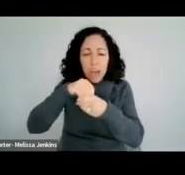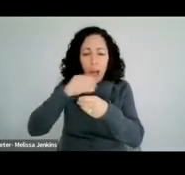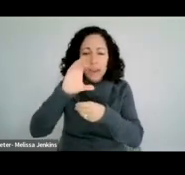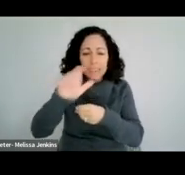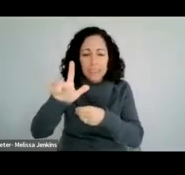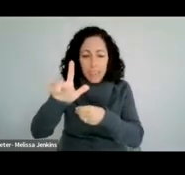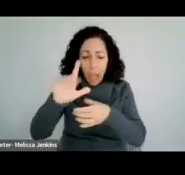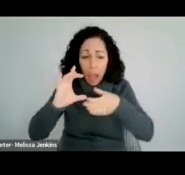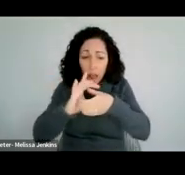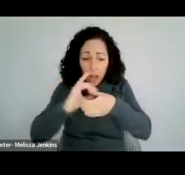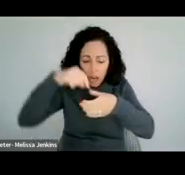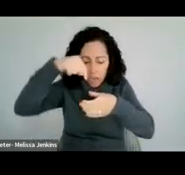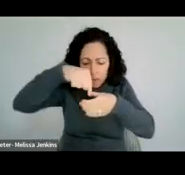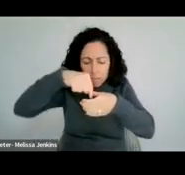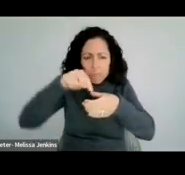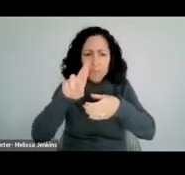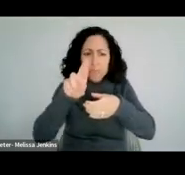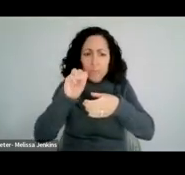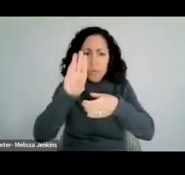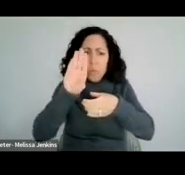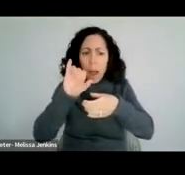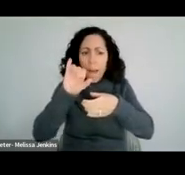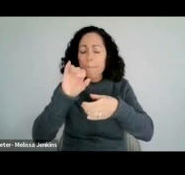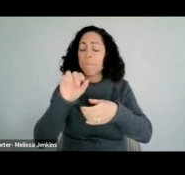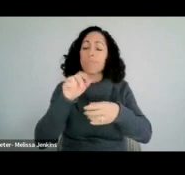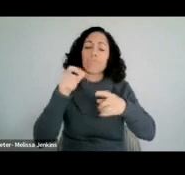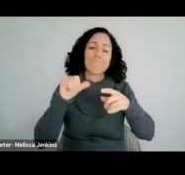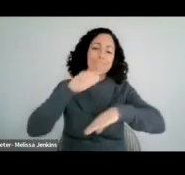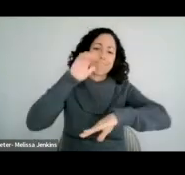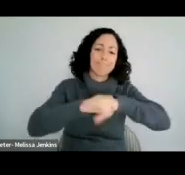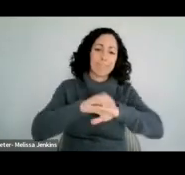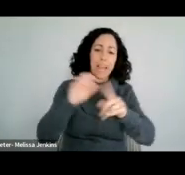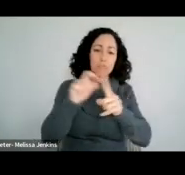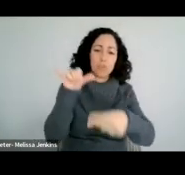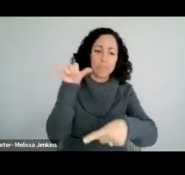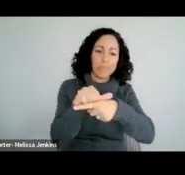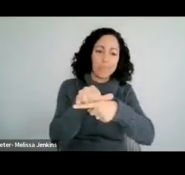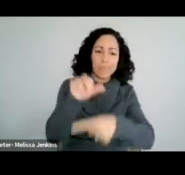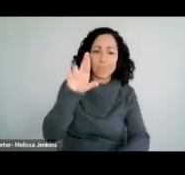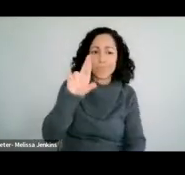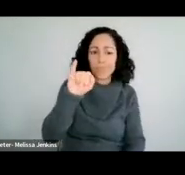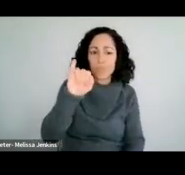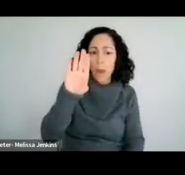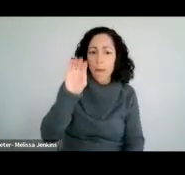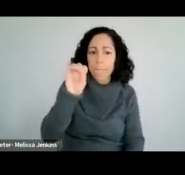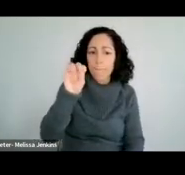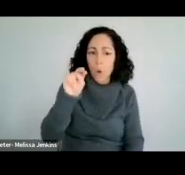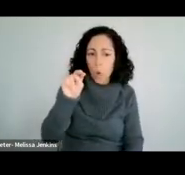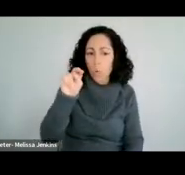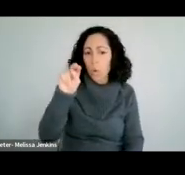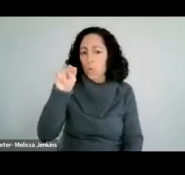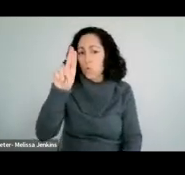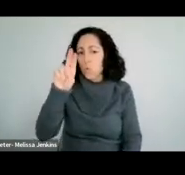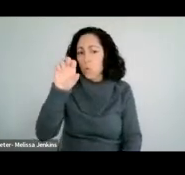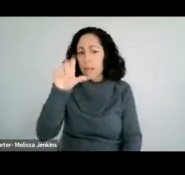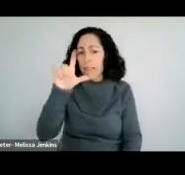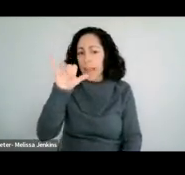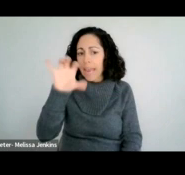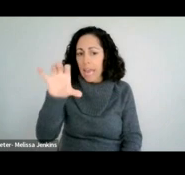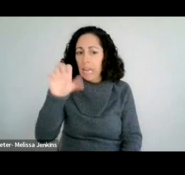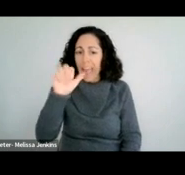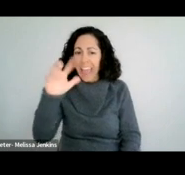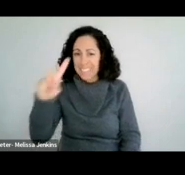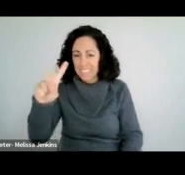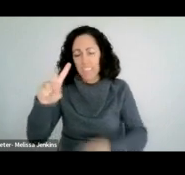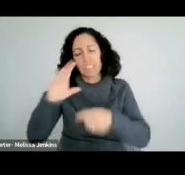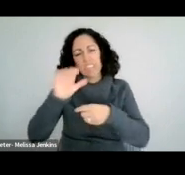I'm sure a lot of you all have now heard of RNA or mRNA due to the Pfizer and Moderna vaccines.